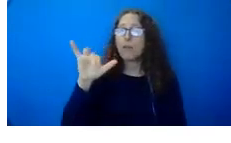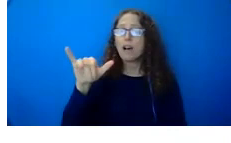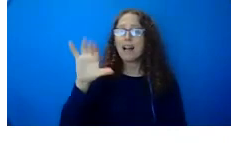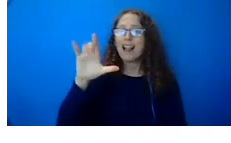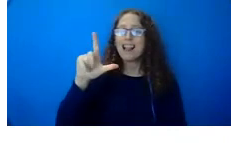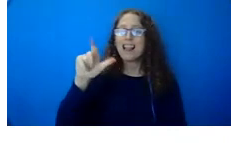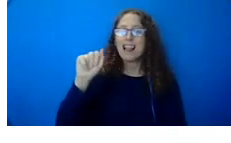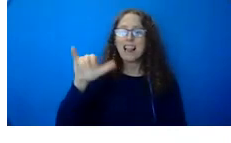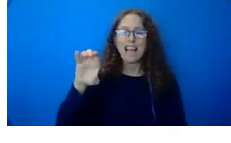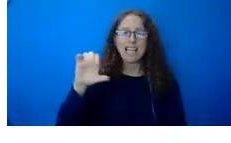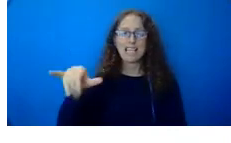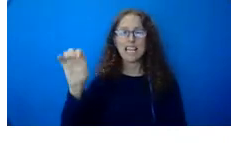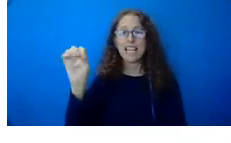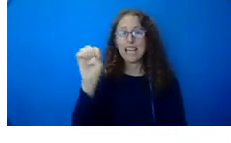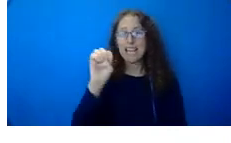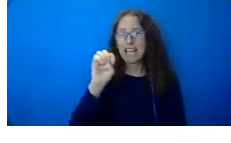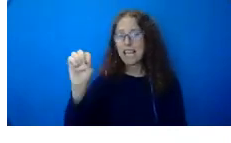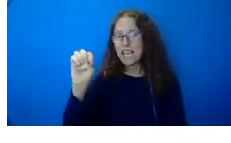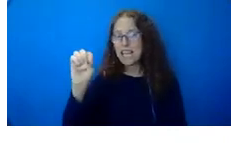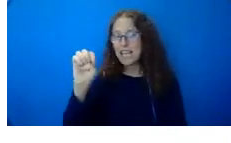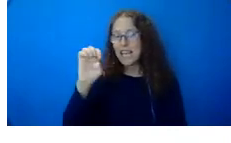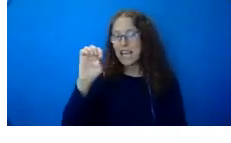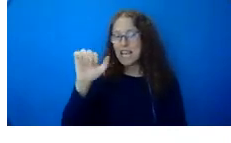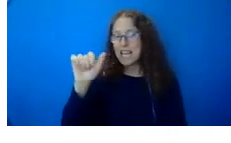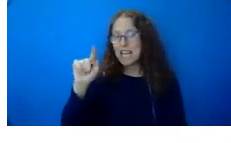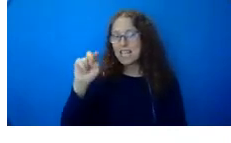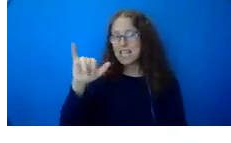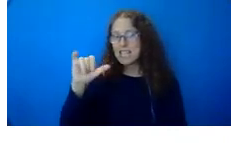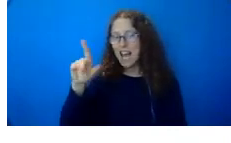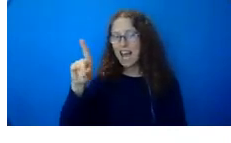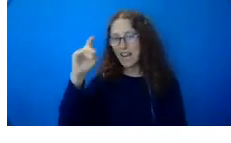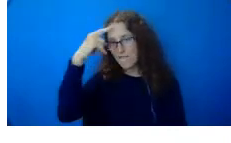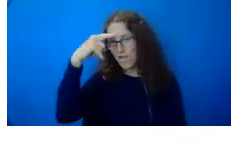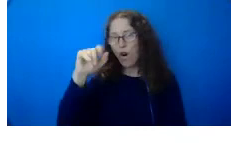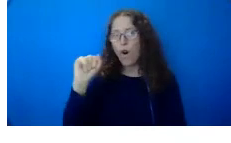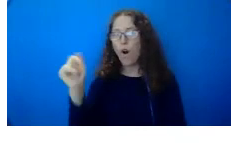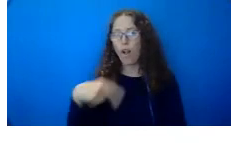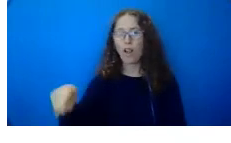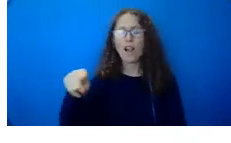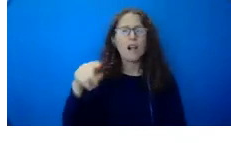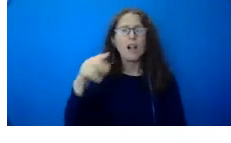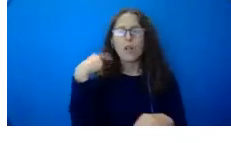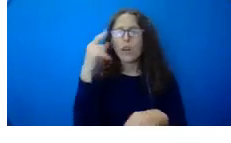ASSOCIATION OF WASHINGTON. » THANK YOU CYNTHIA.